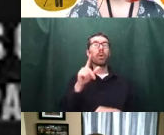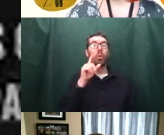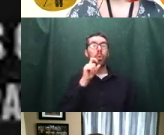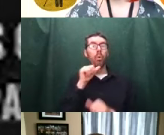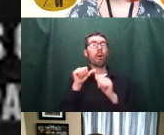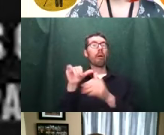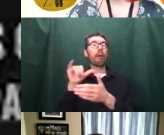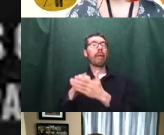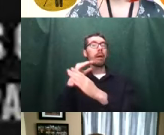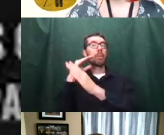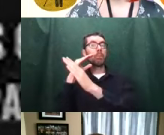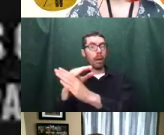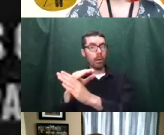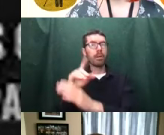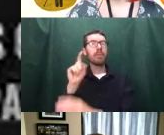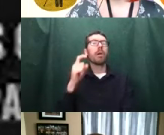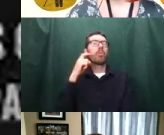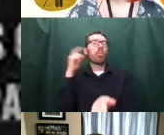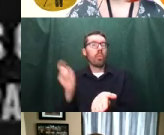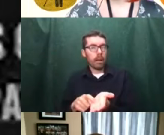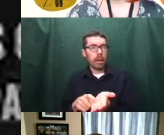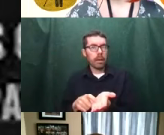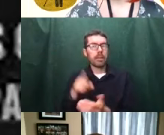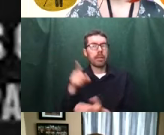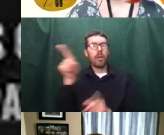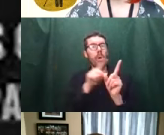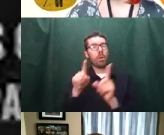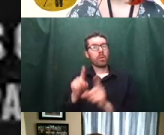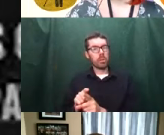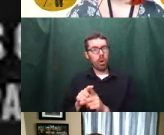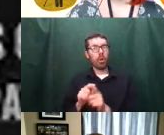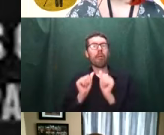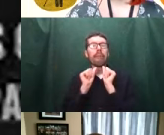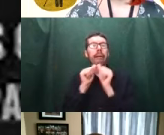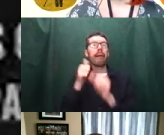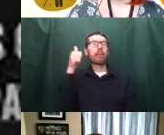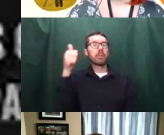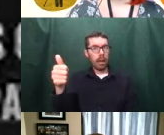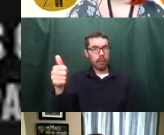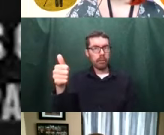recognize that they are also denying themselves the fruit of social accessibility, will they